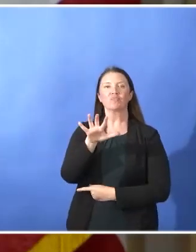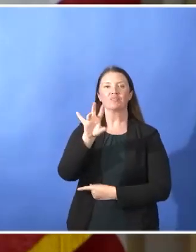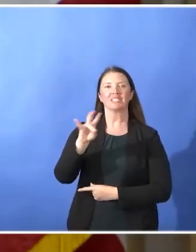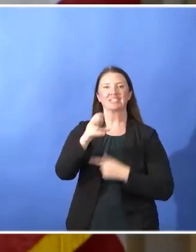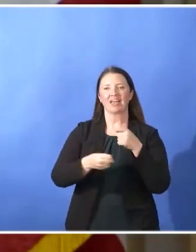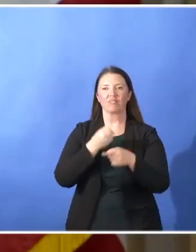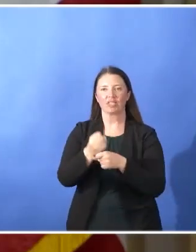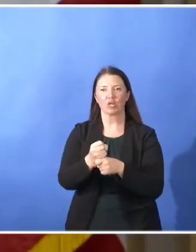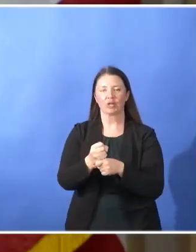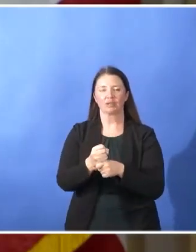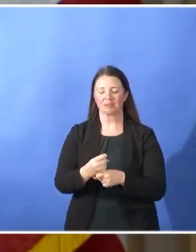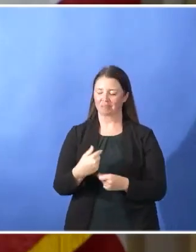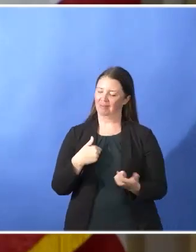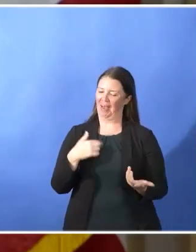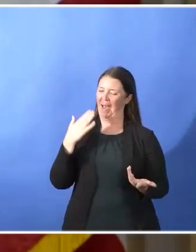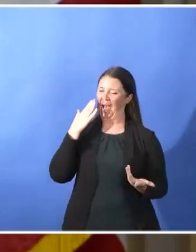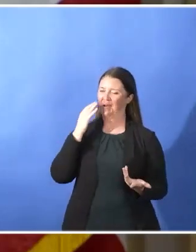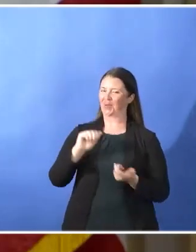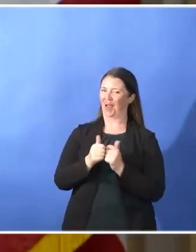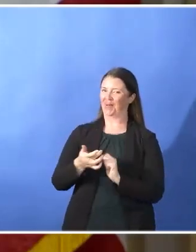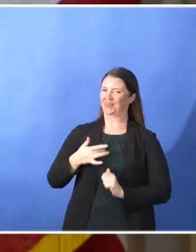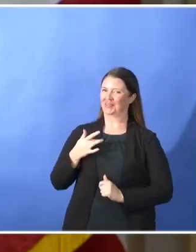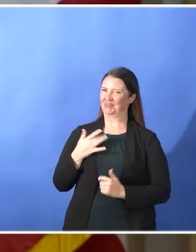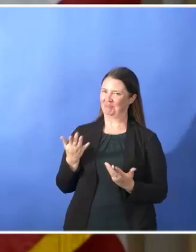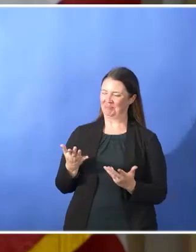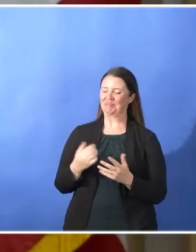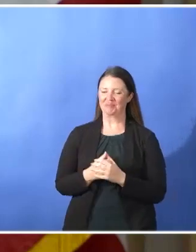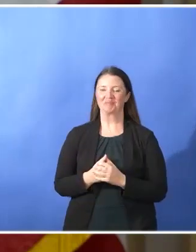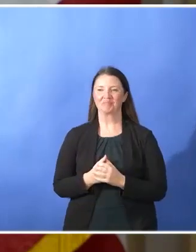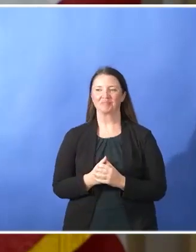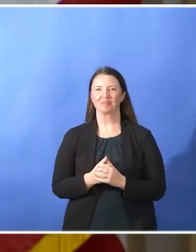CHANGE COMES SLOWLY, BUT AMEN TO IT HAPPENING, AND